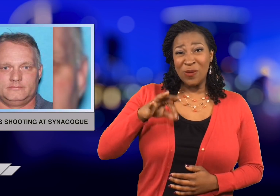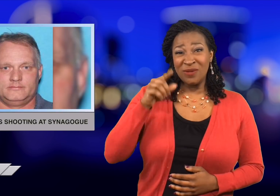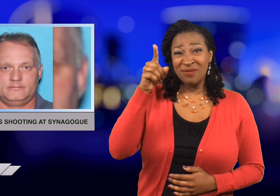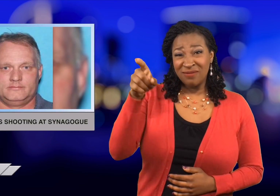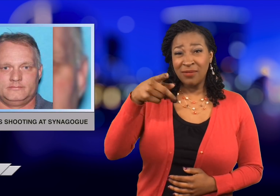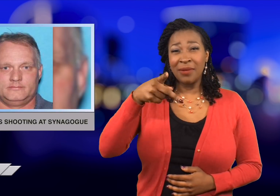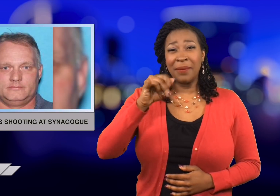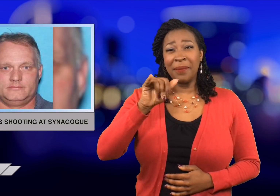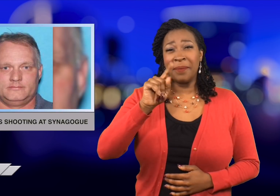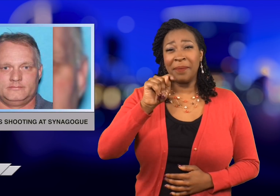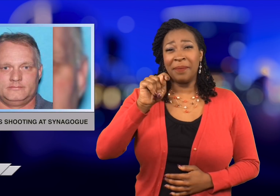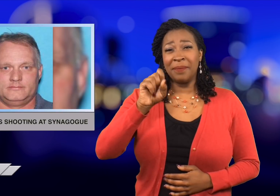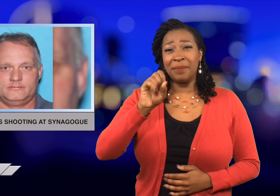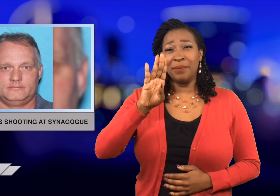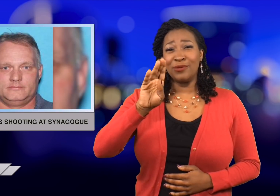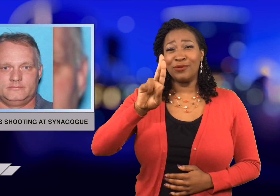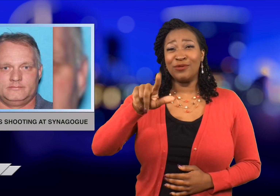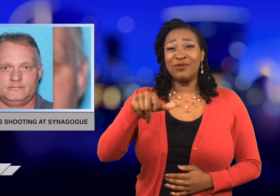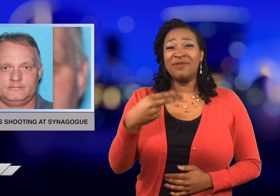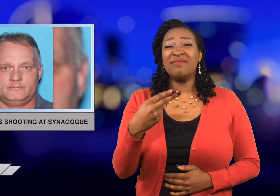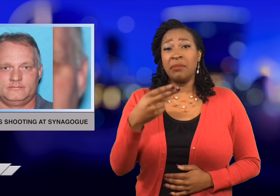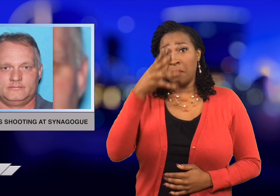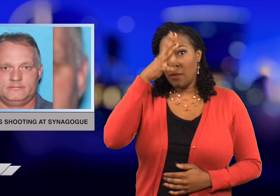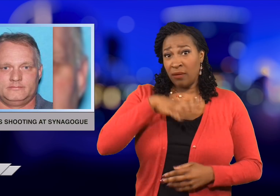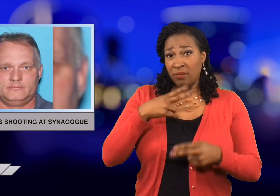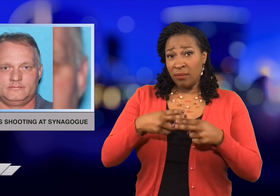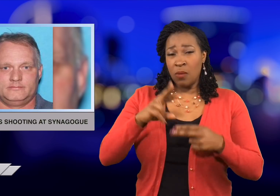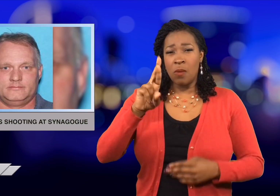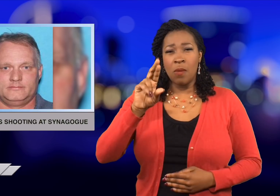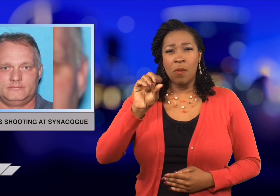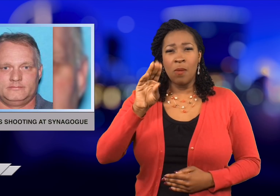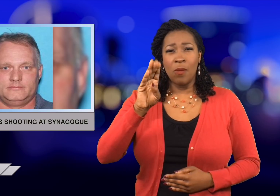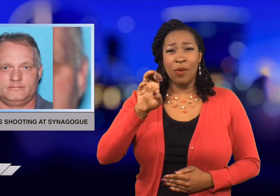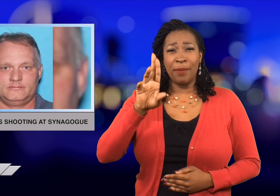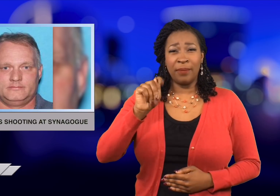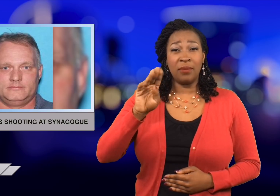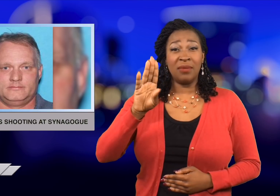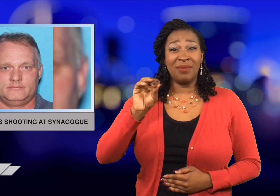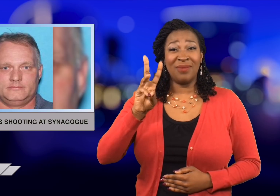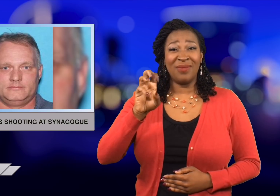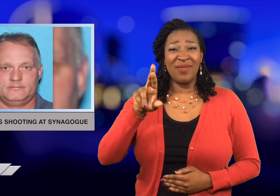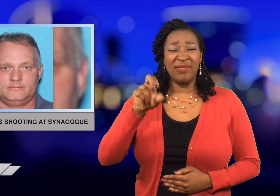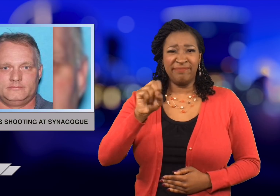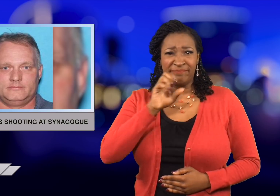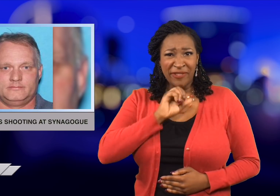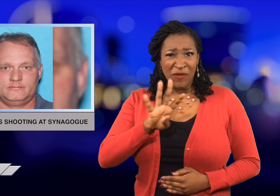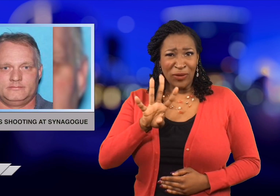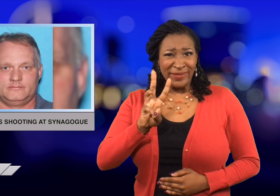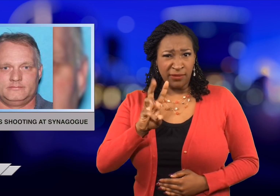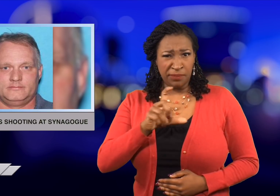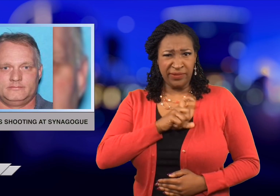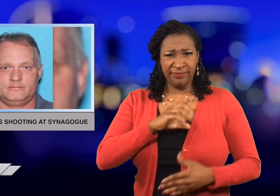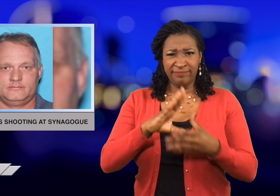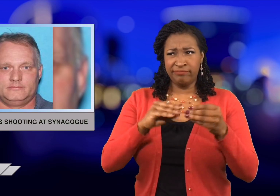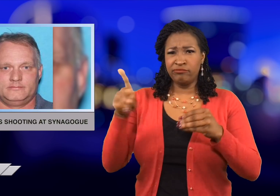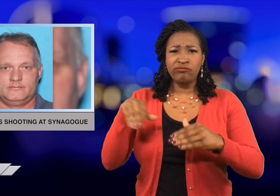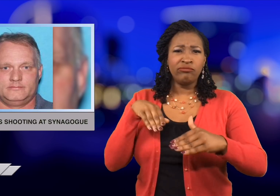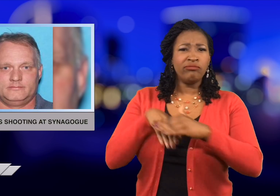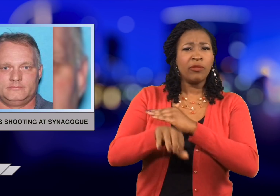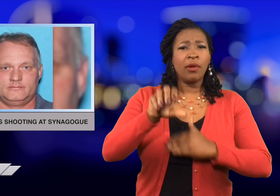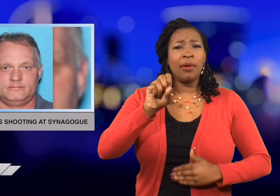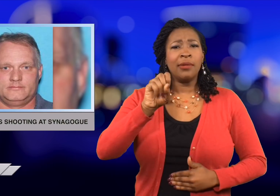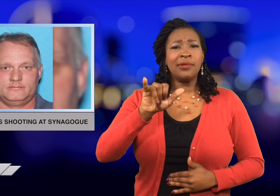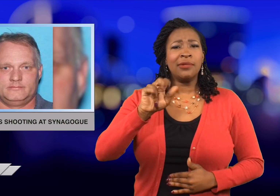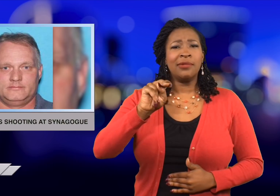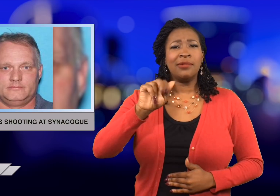Police say 46-year-old Robert Bowers walked into the Tree of Life synagogue and opened